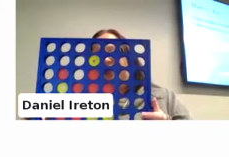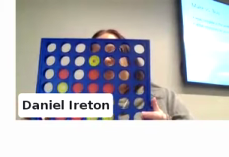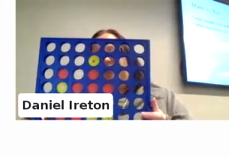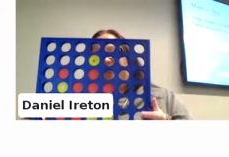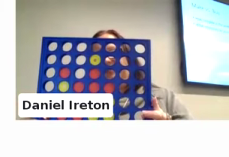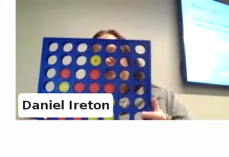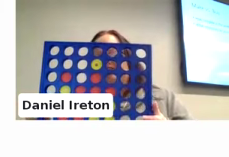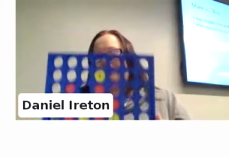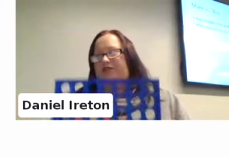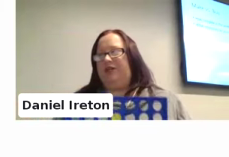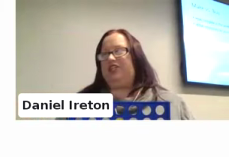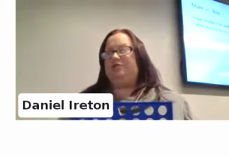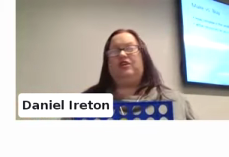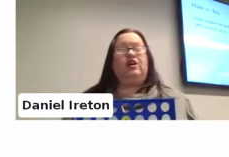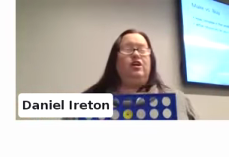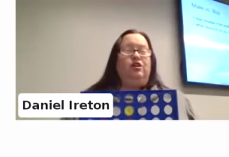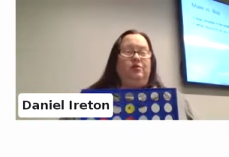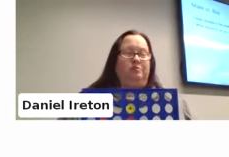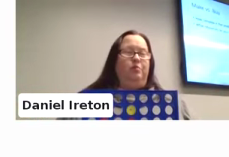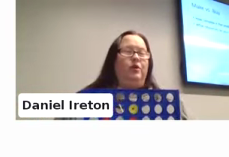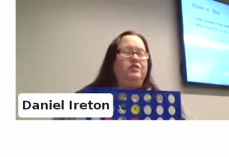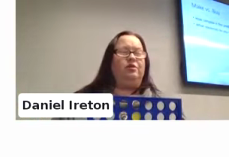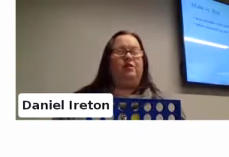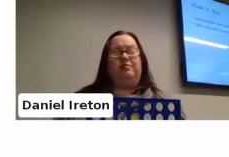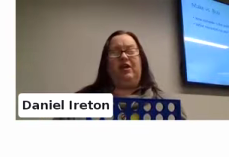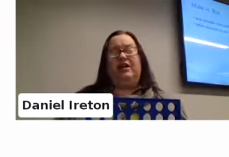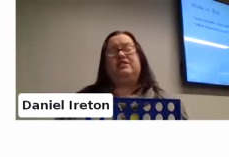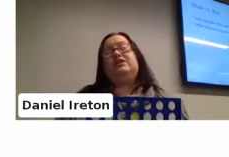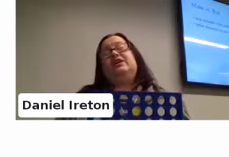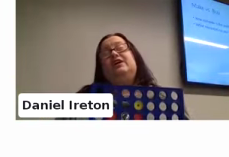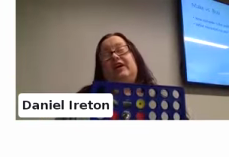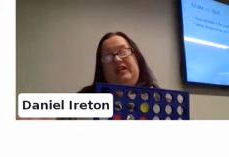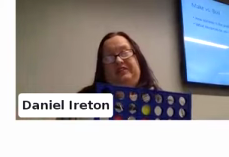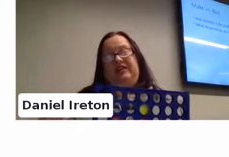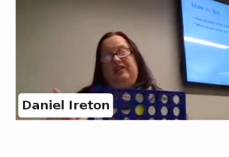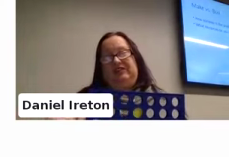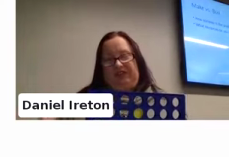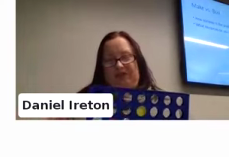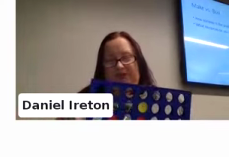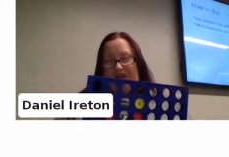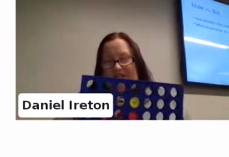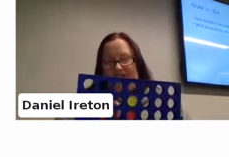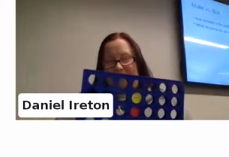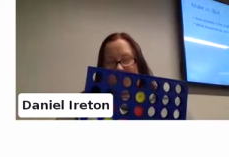All you have to do is drill Knowles one set of tokens, that's all.